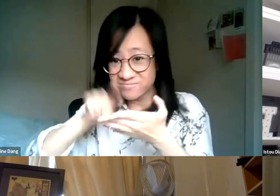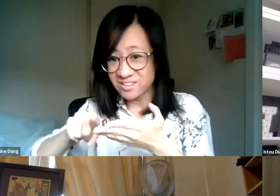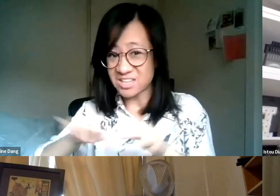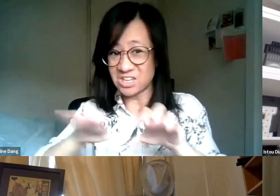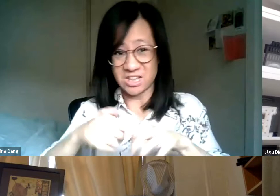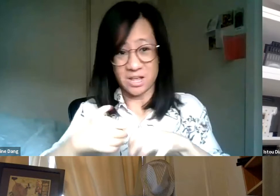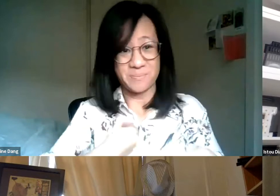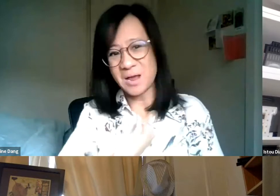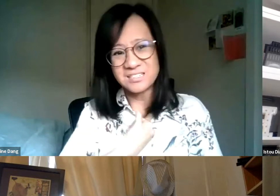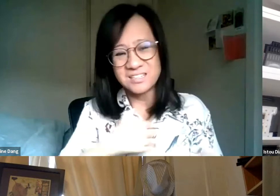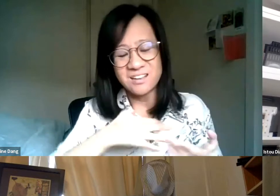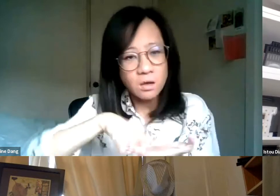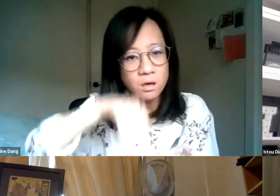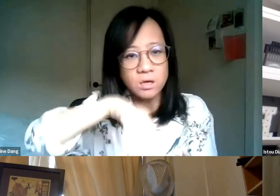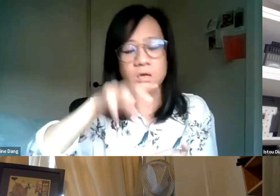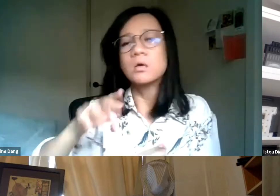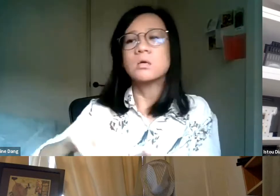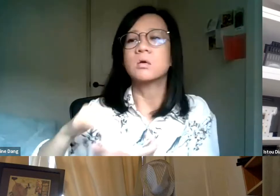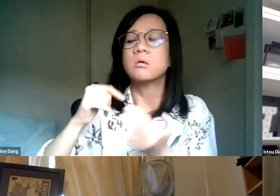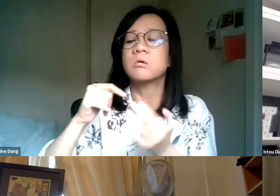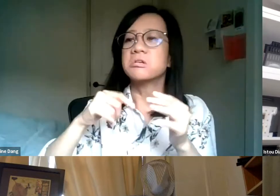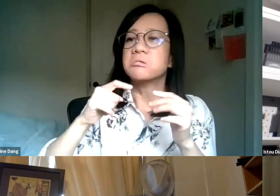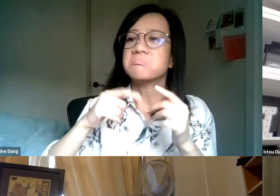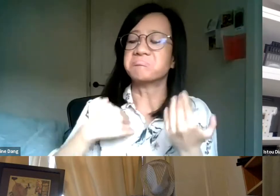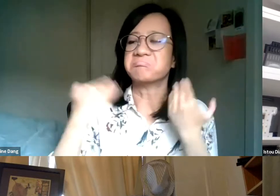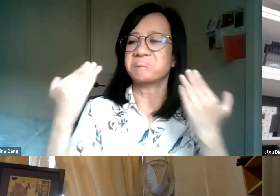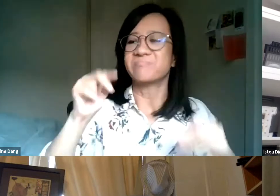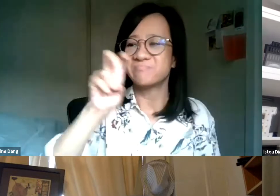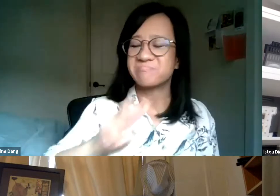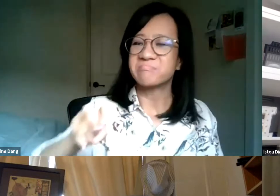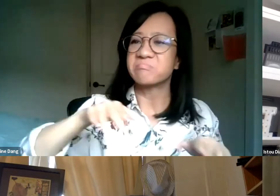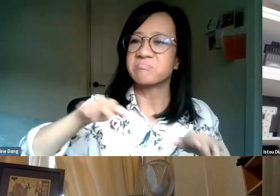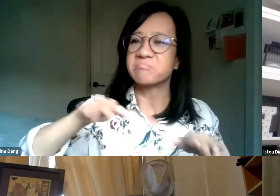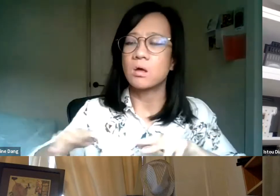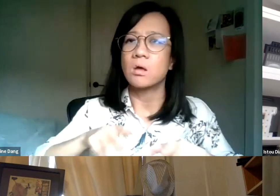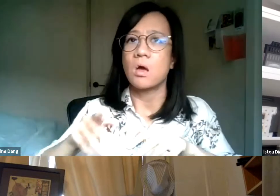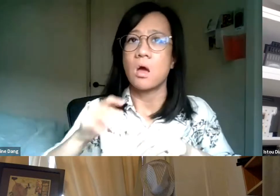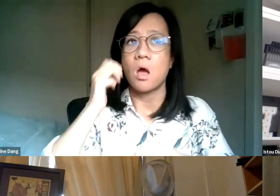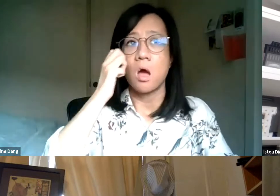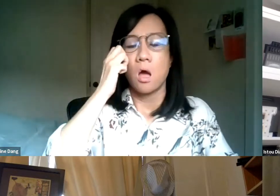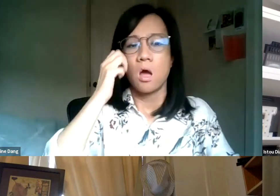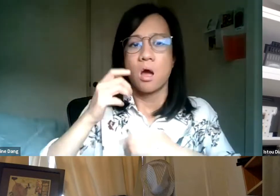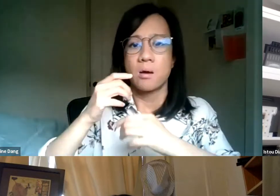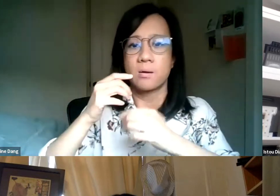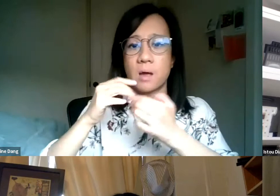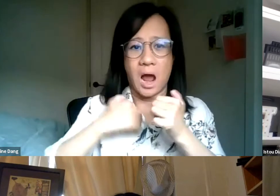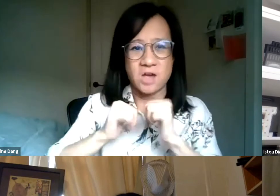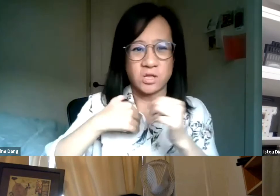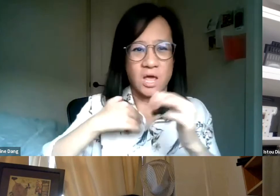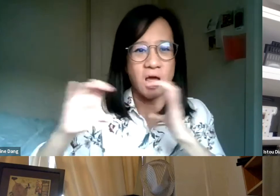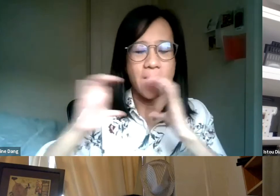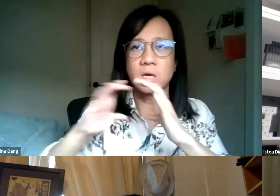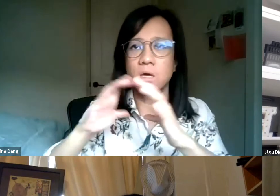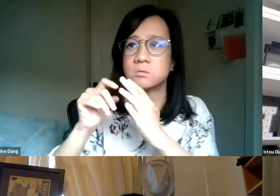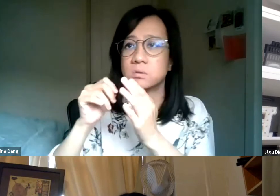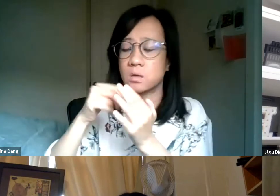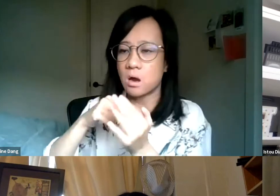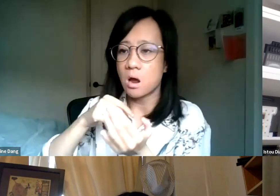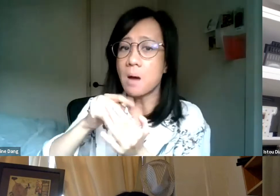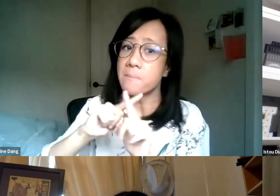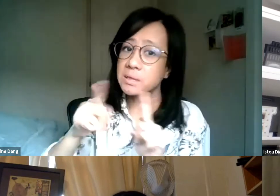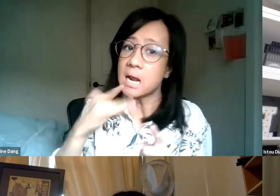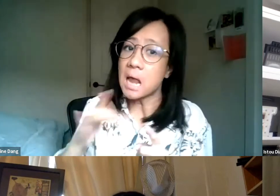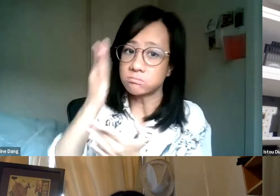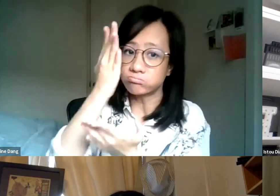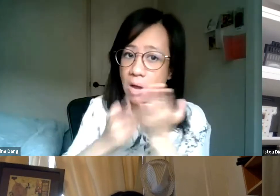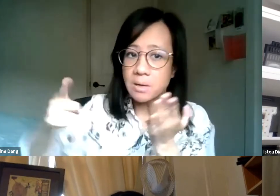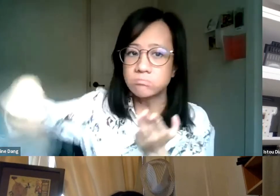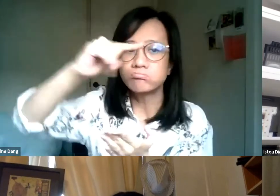to be places, different things I needed to learn, how I could get around, different ways